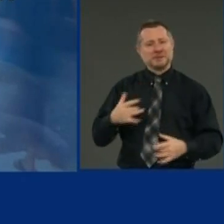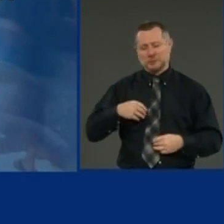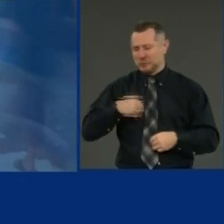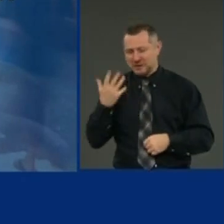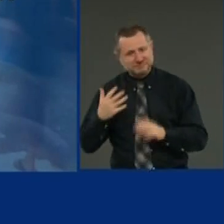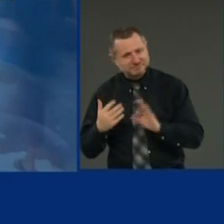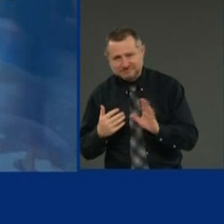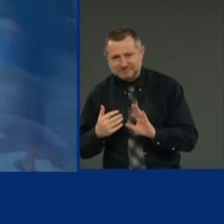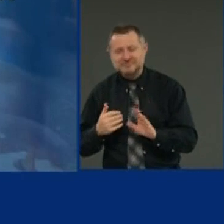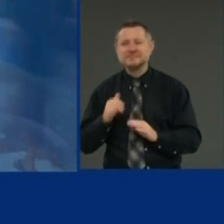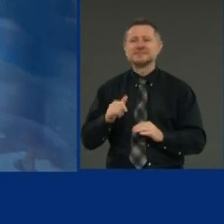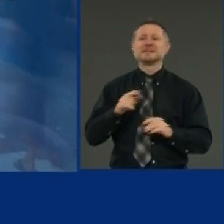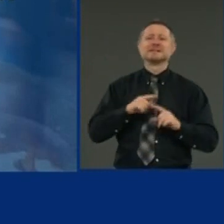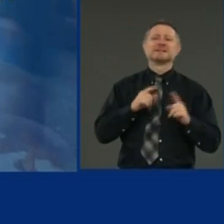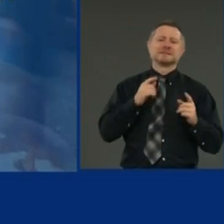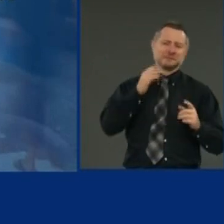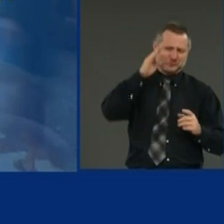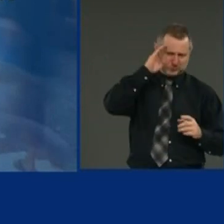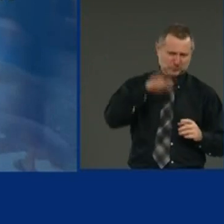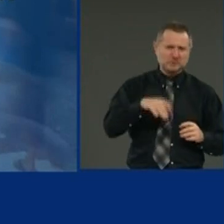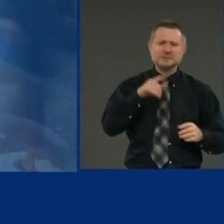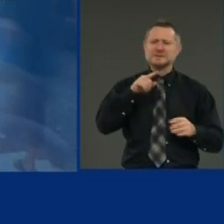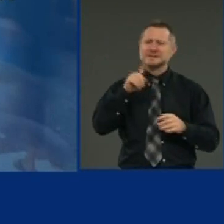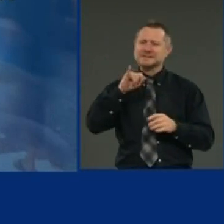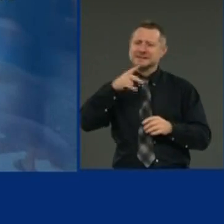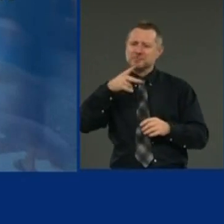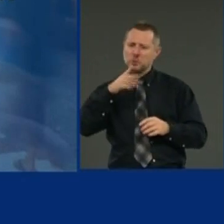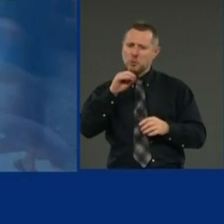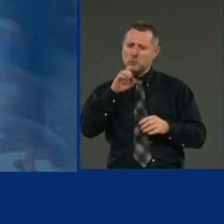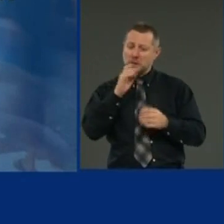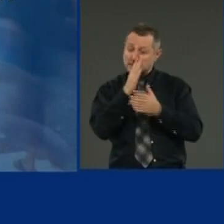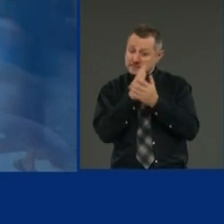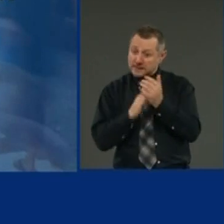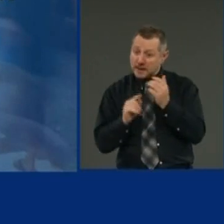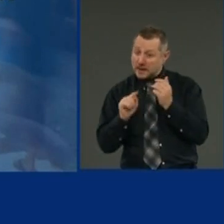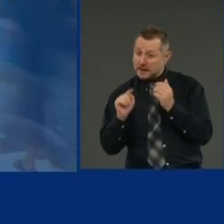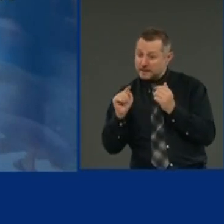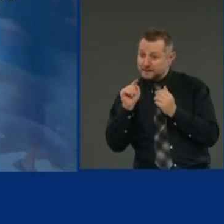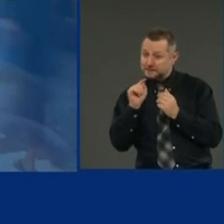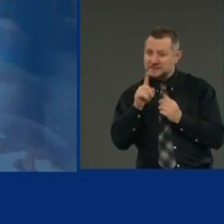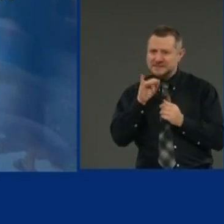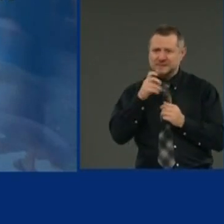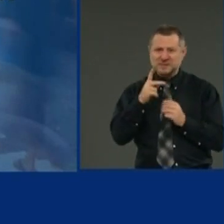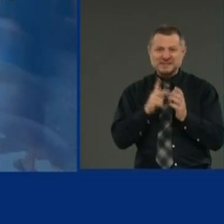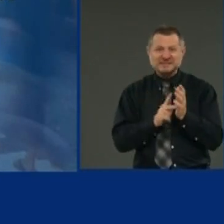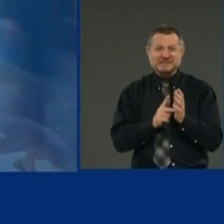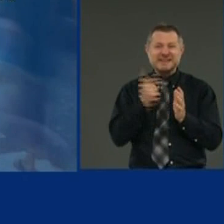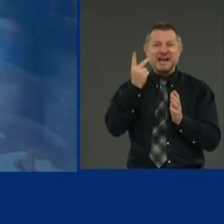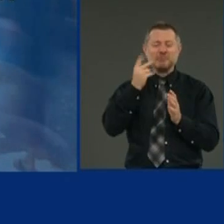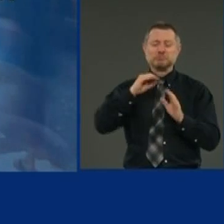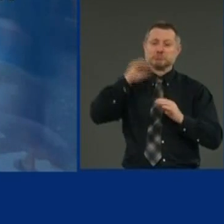AREAS. THEY'RE MORE MINORITY AREAS. AND WE KNOW WHERE THEY ARE BY ZIP CODE.